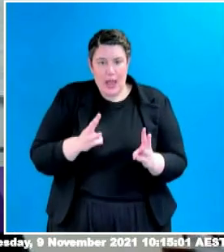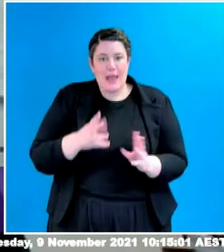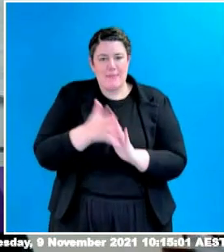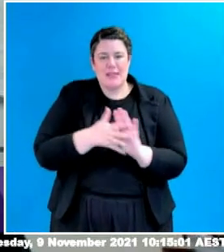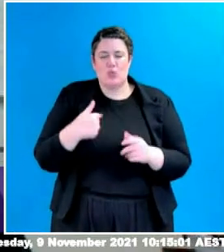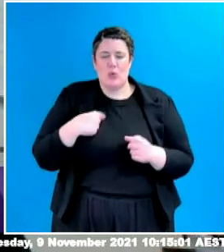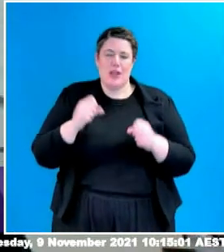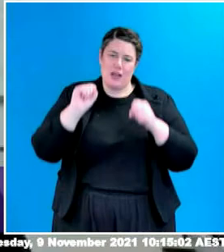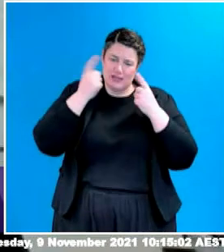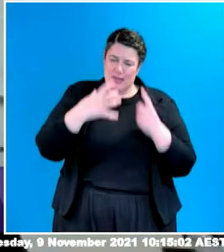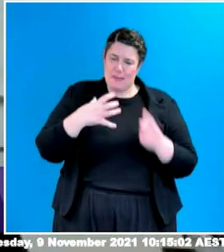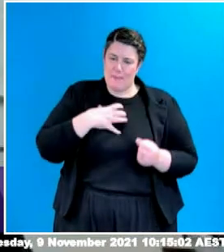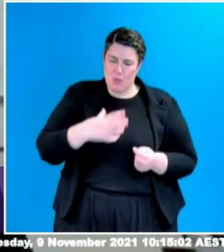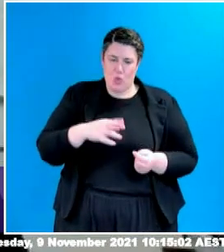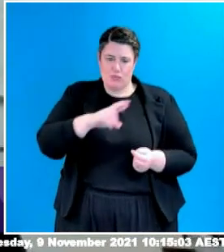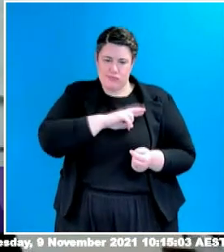accountability mechanisms.